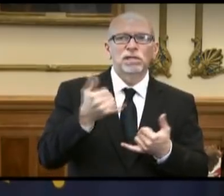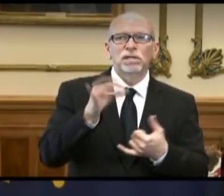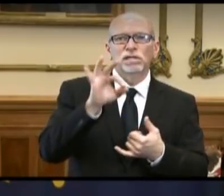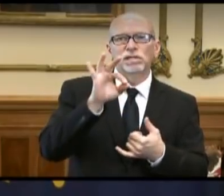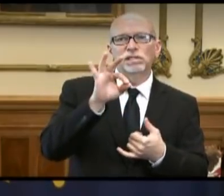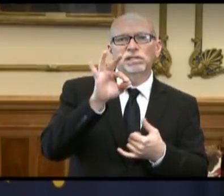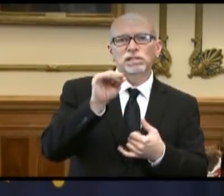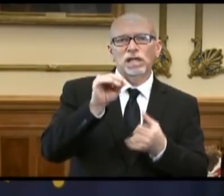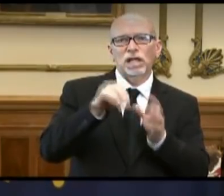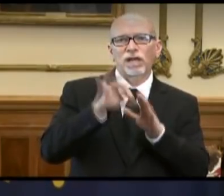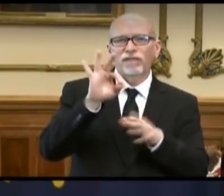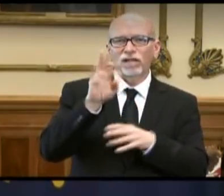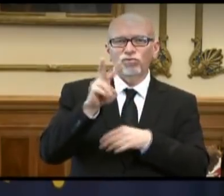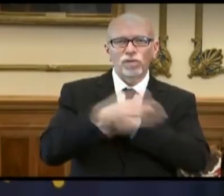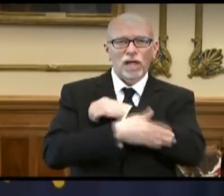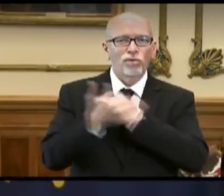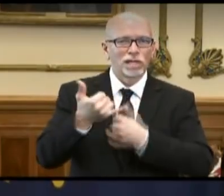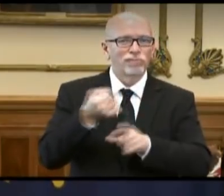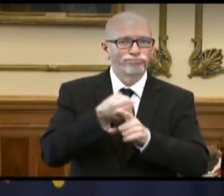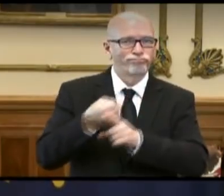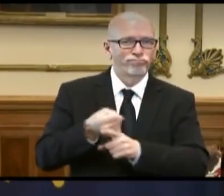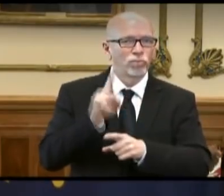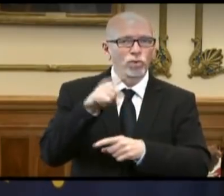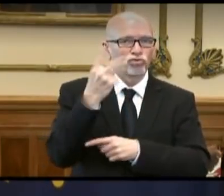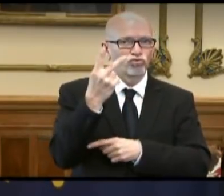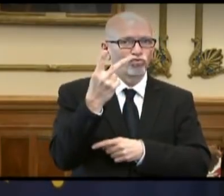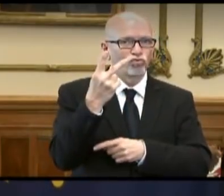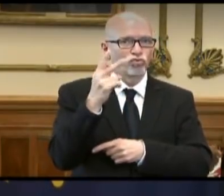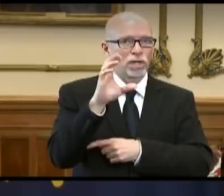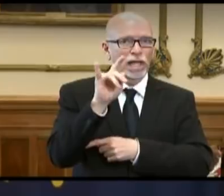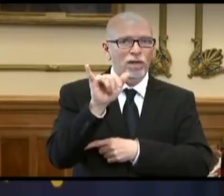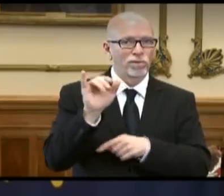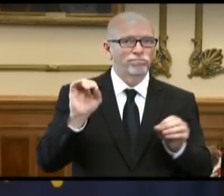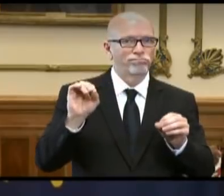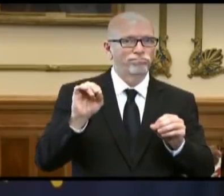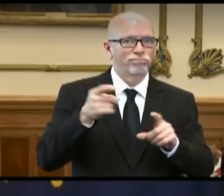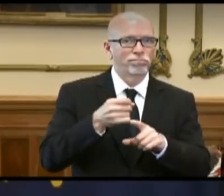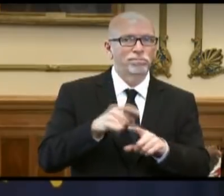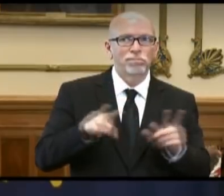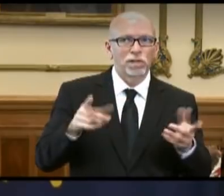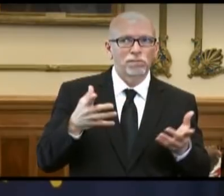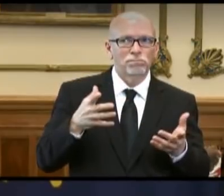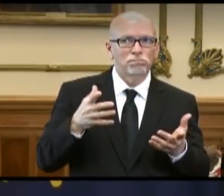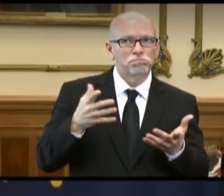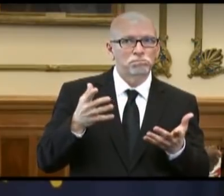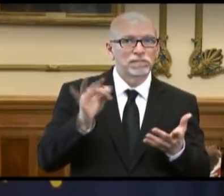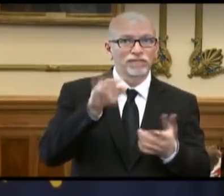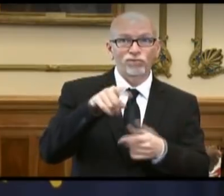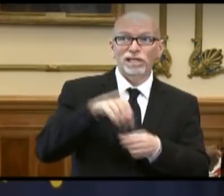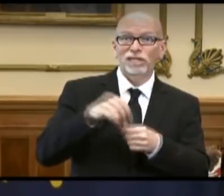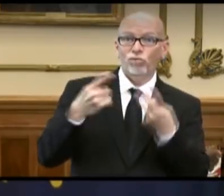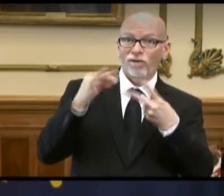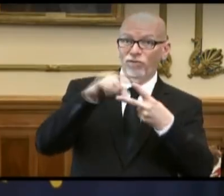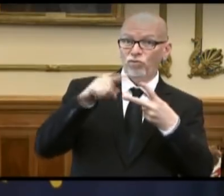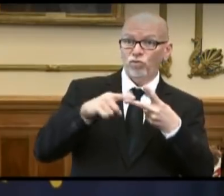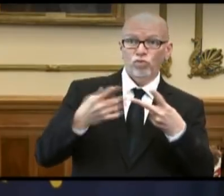DOES NOT DISCRIMINATE. IT IS CREEPING INTO 90 OF 92 OF OUR COUNTIES RIGHT NOW.